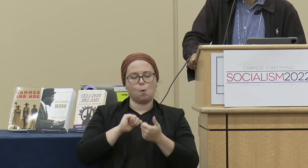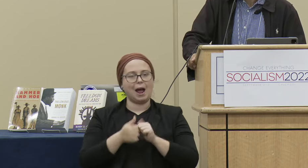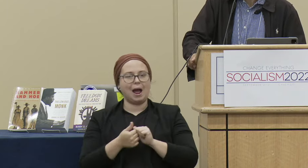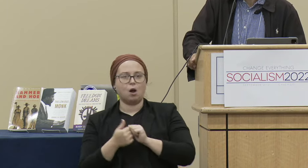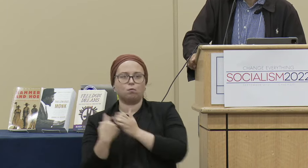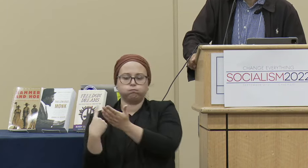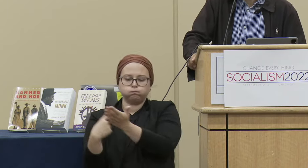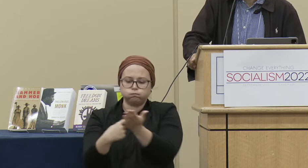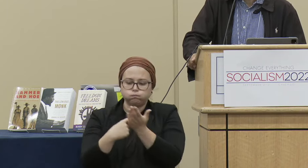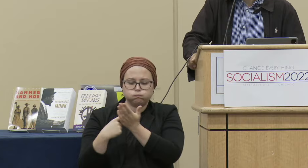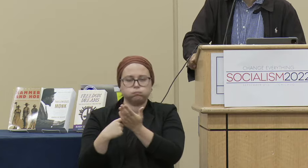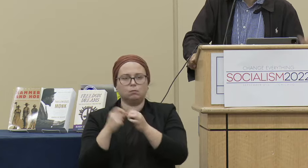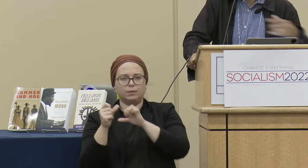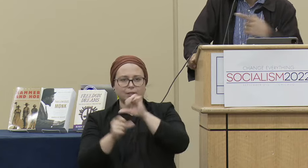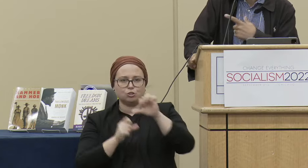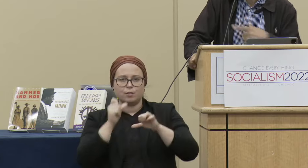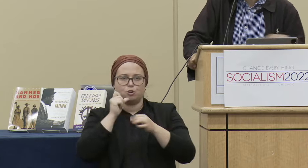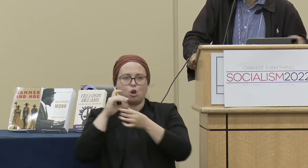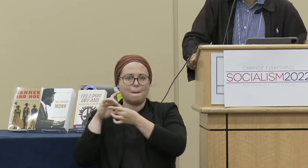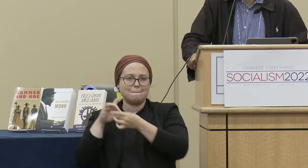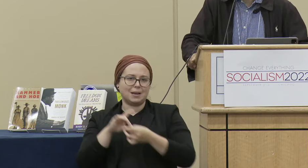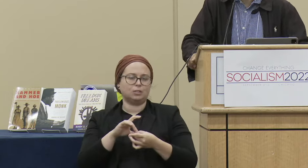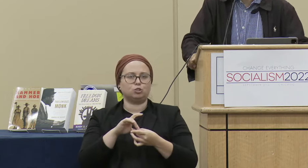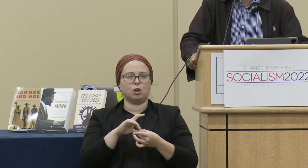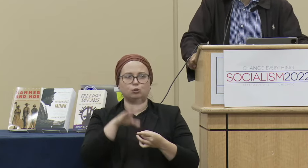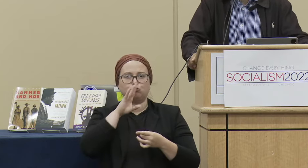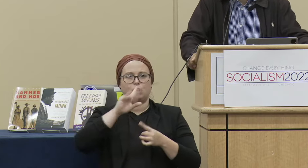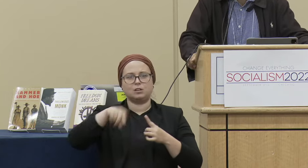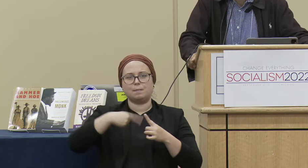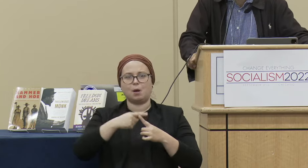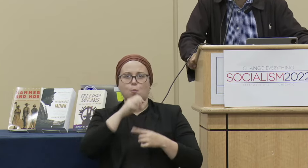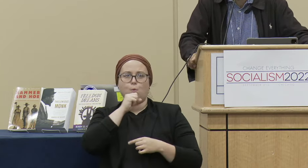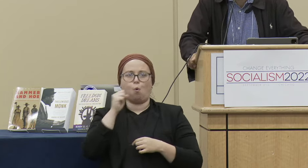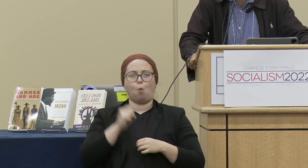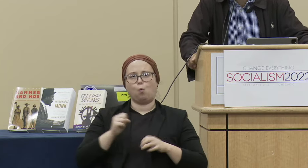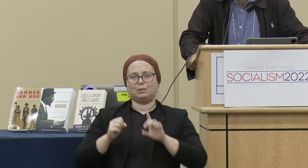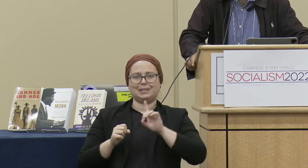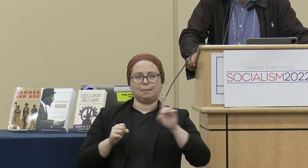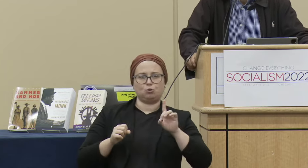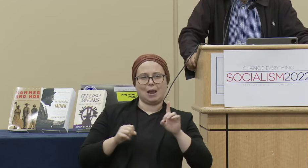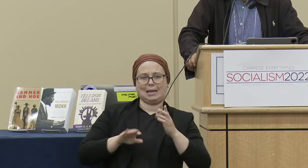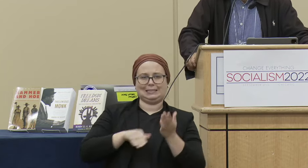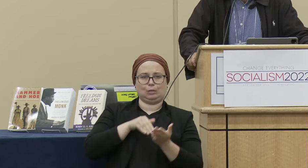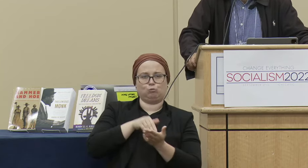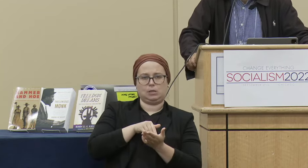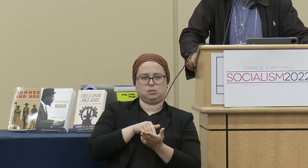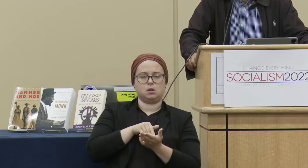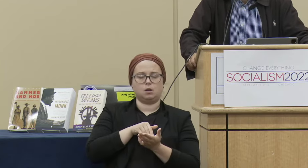naming these organizations. Thinking, thinking, thinking, finding ways to talk to one another that's not based on